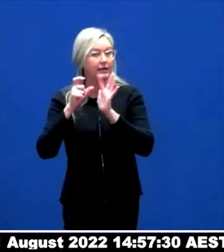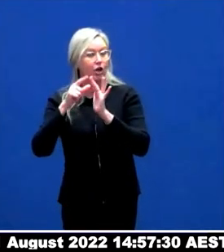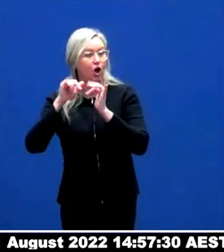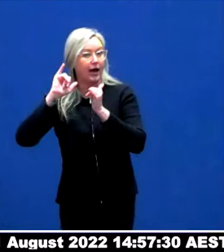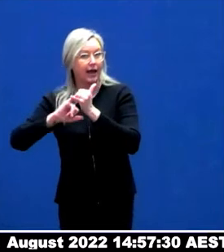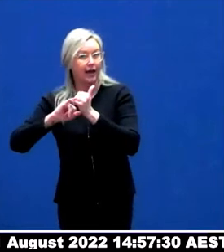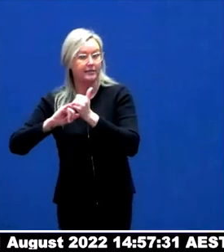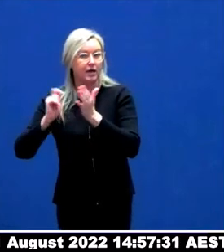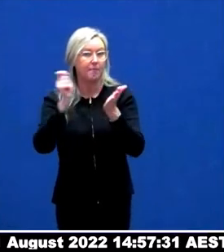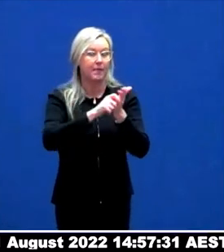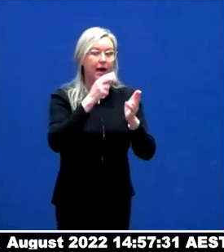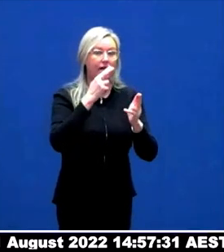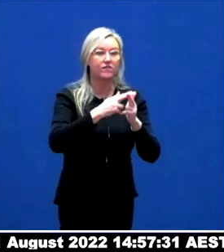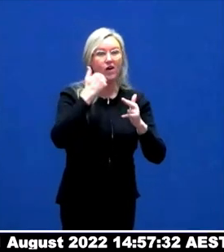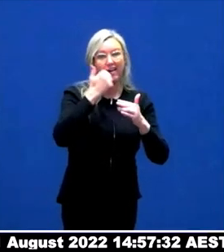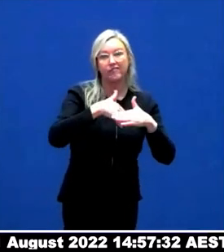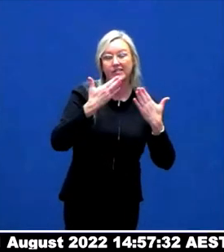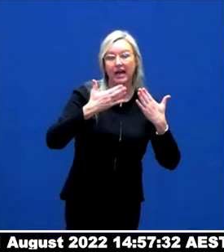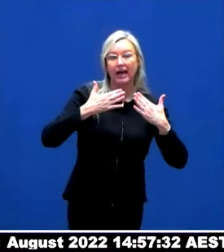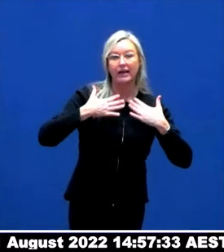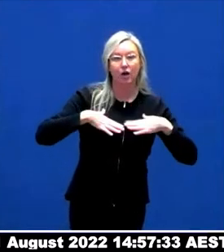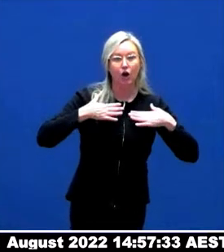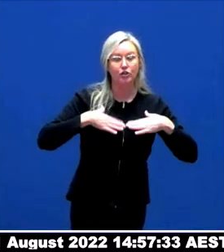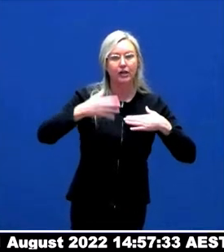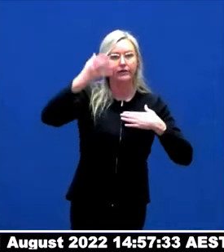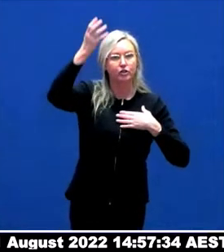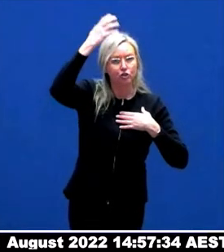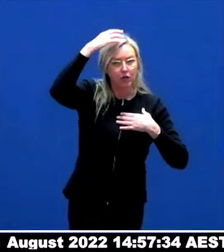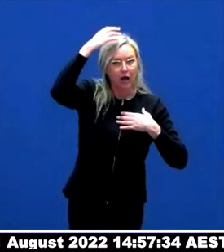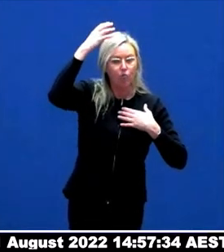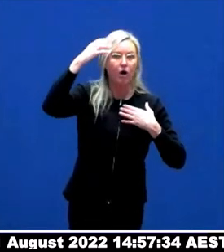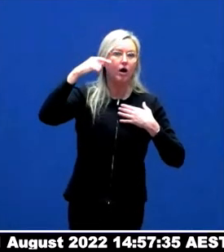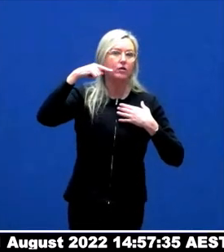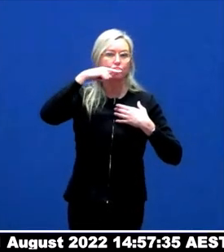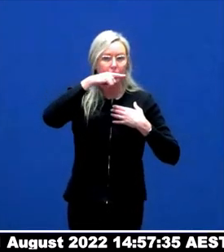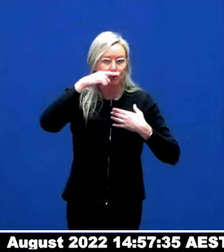daily hygiene that might be showering, bathing, brushing hair, brushing teeth or dentures? LISA SHORT: Yes, it would.